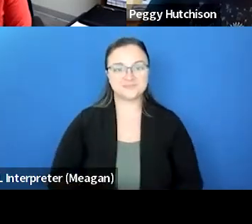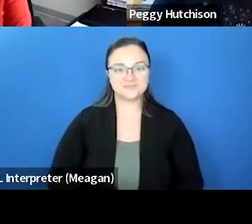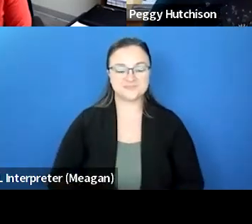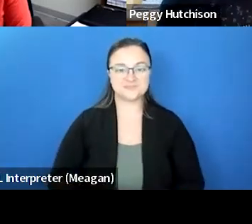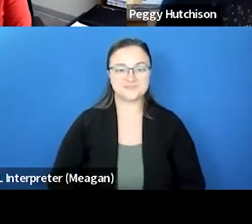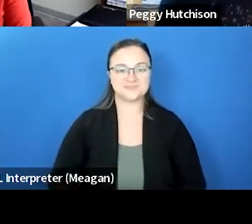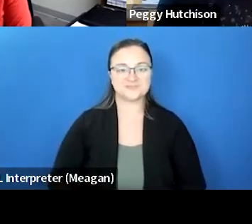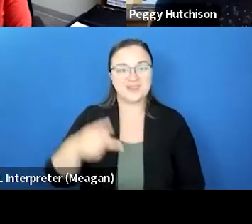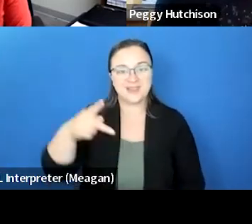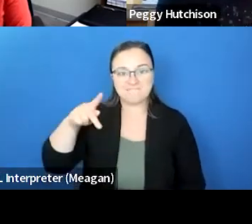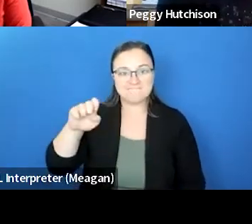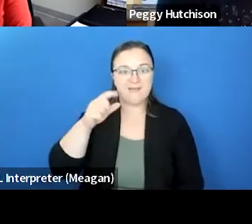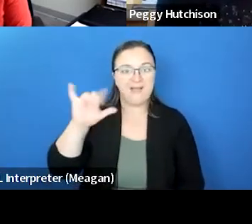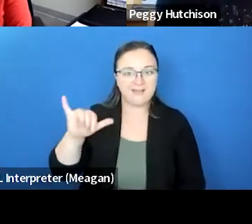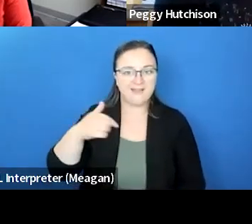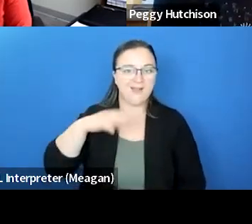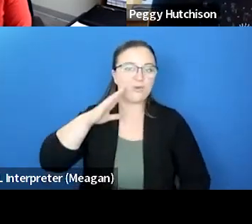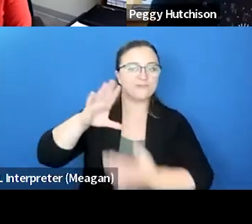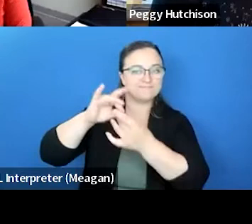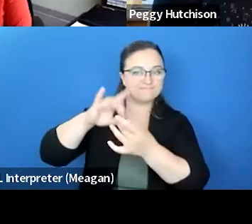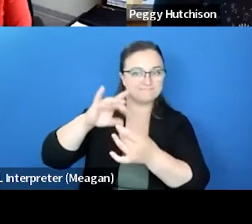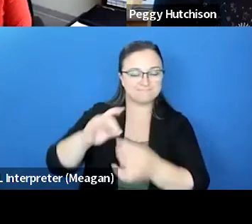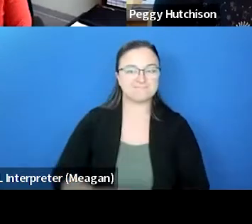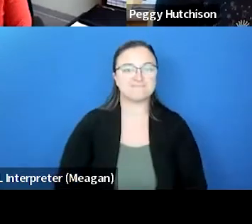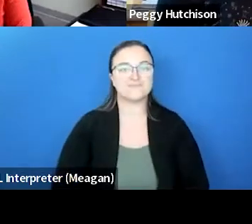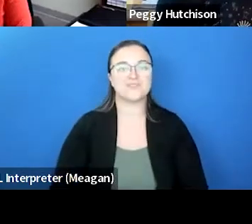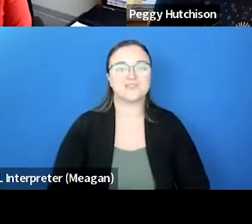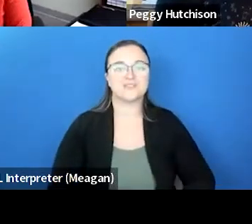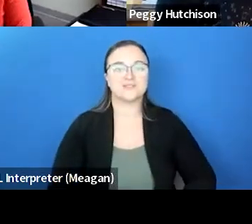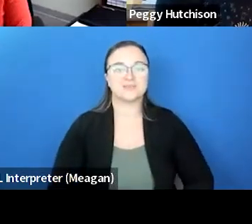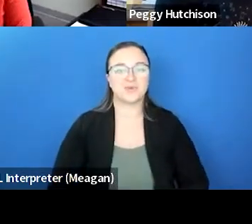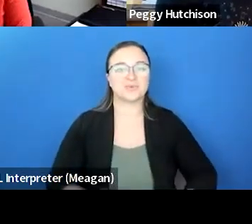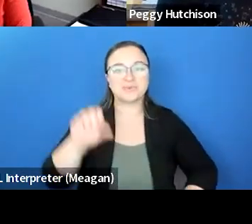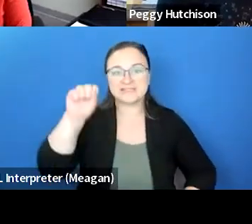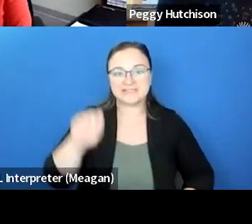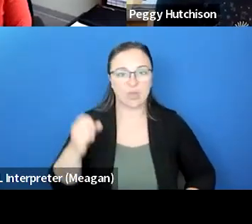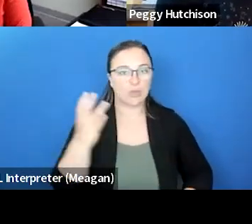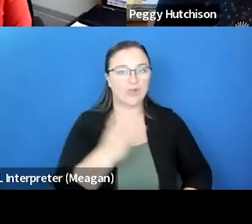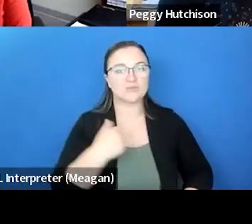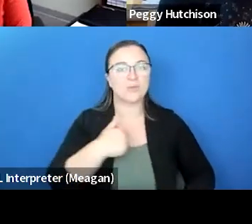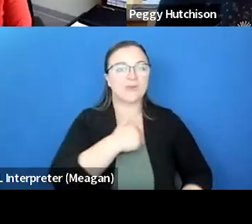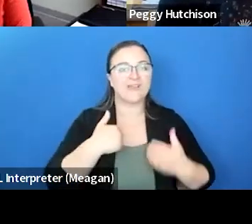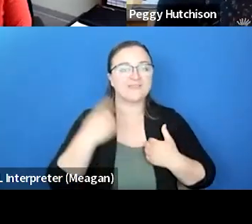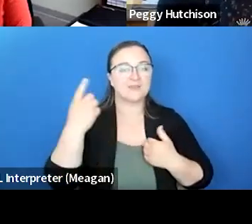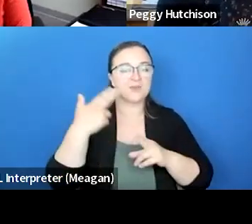Well, I can jump in. So in the Southwest we have something called a haboob and